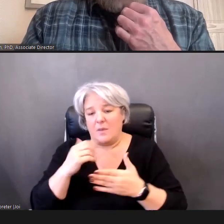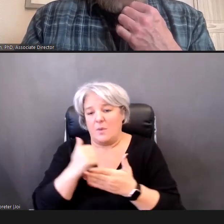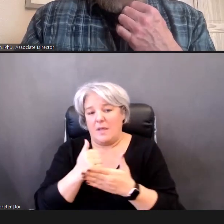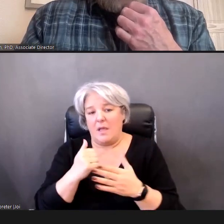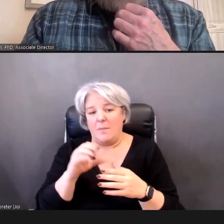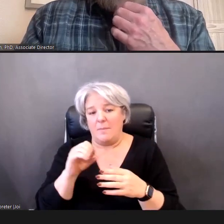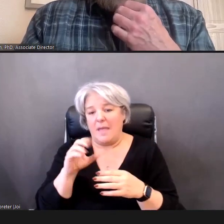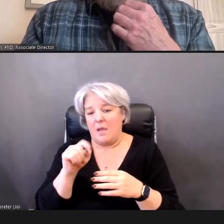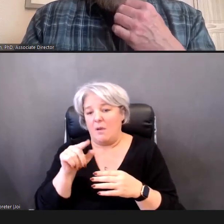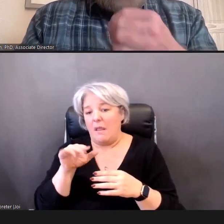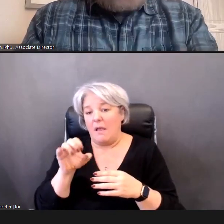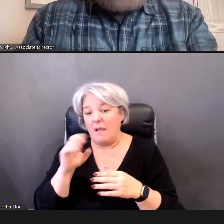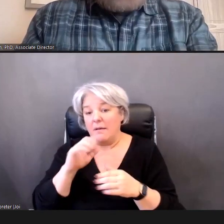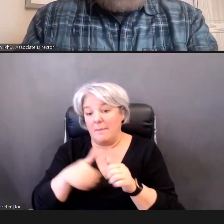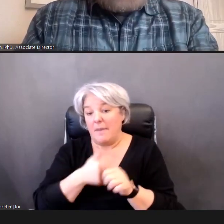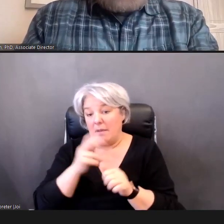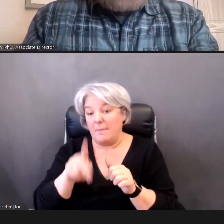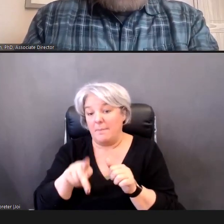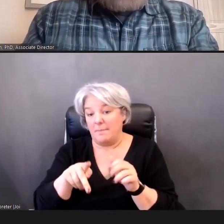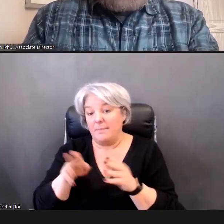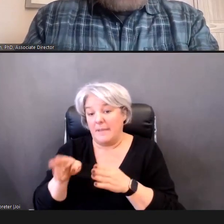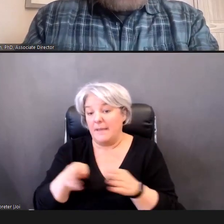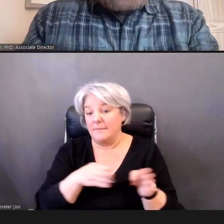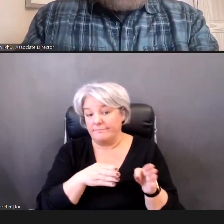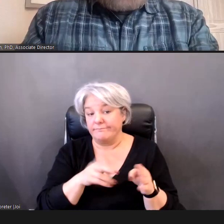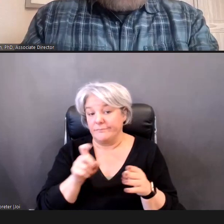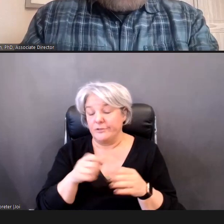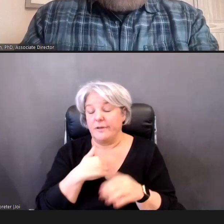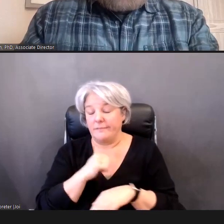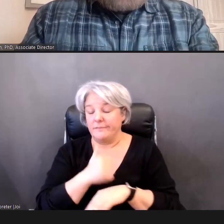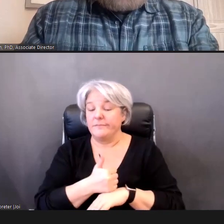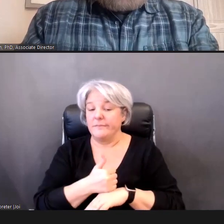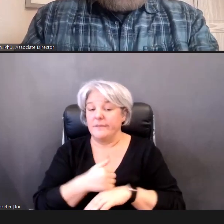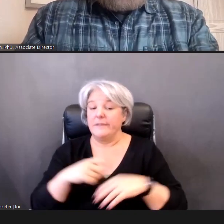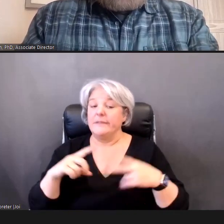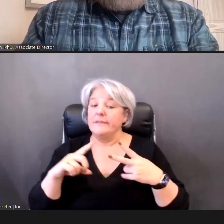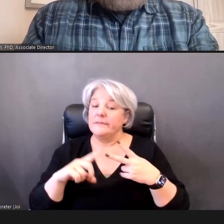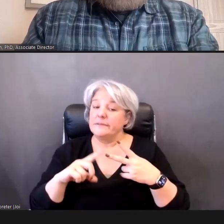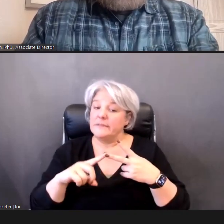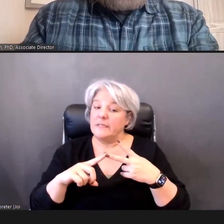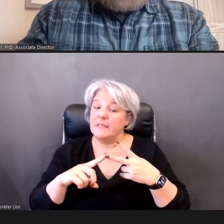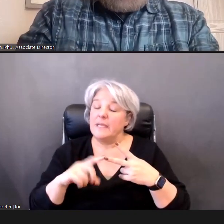backup